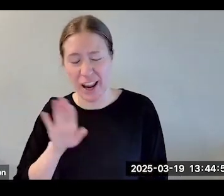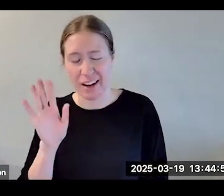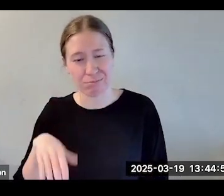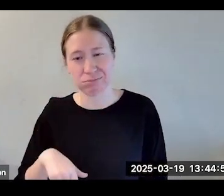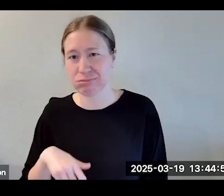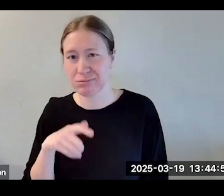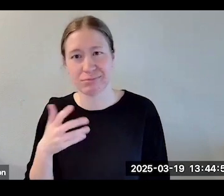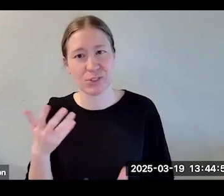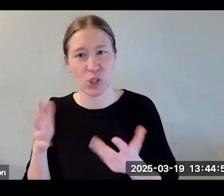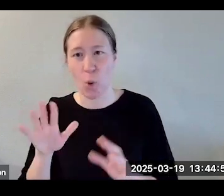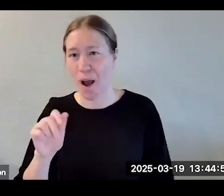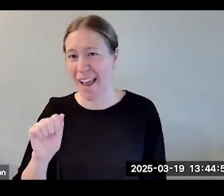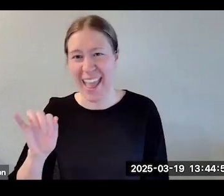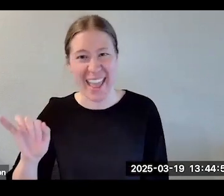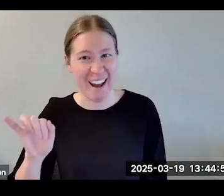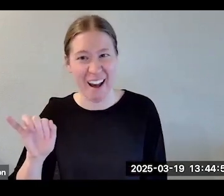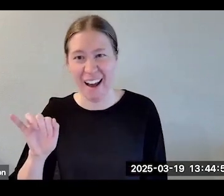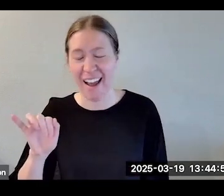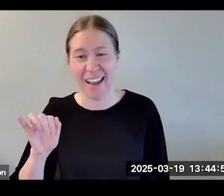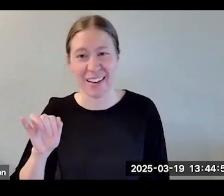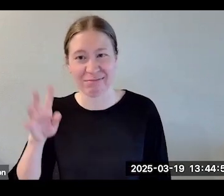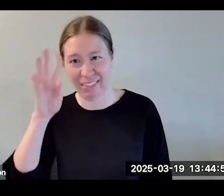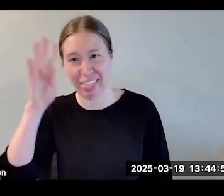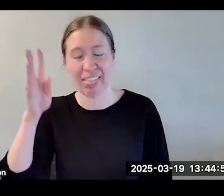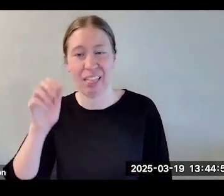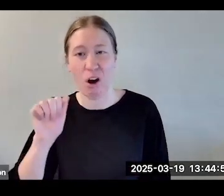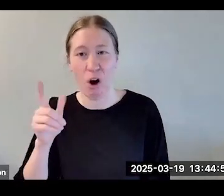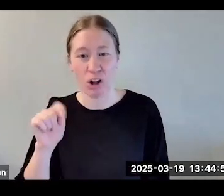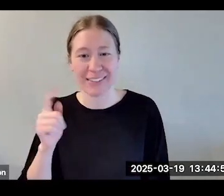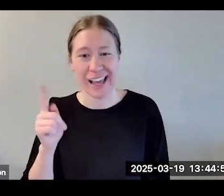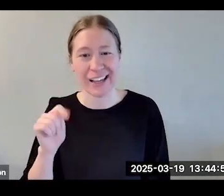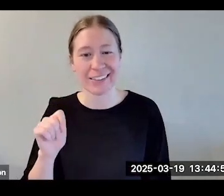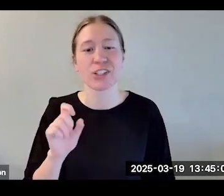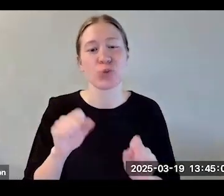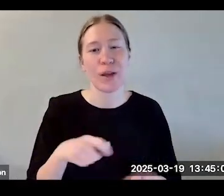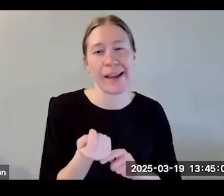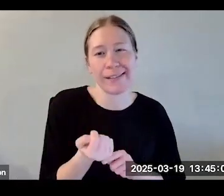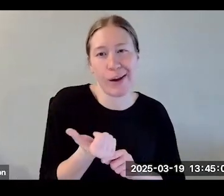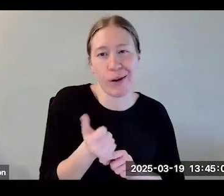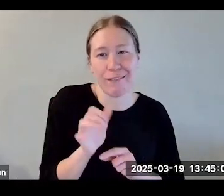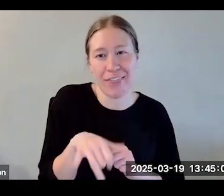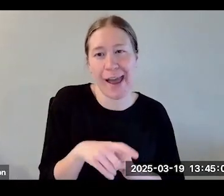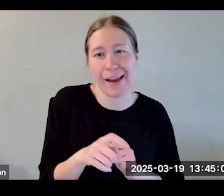you can uncheck this box if you do not want to see that. I keep it checked just for these demos.